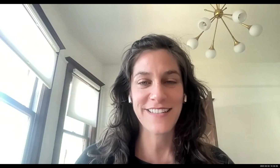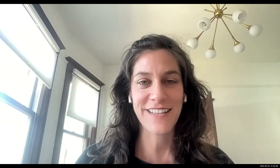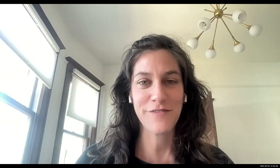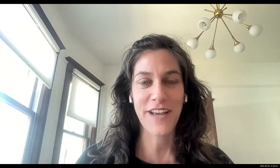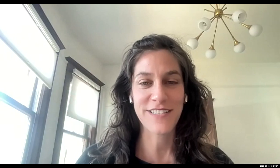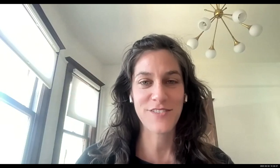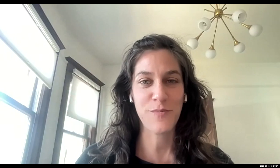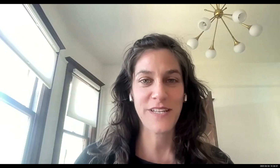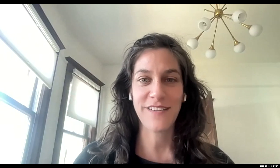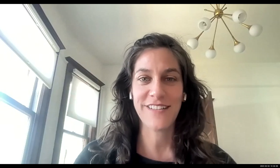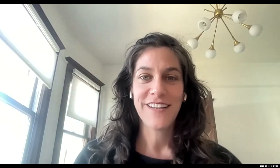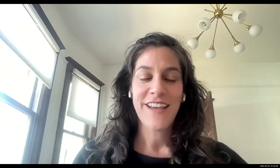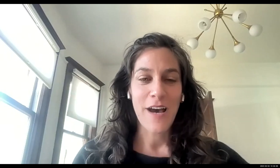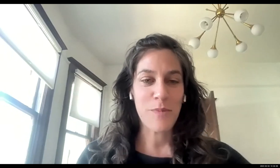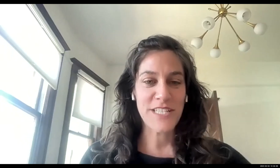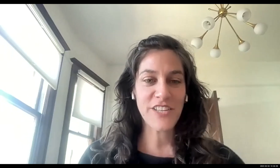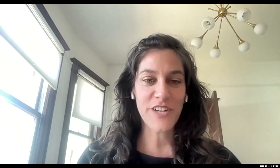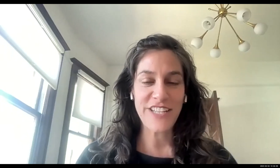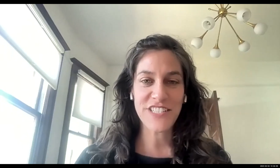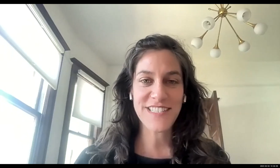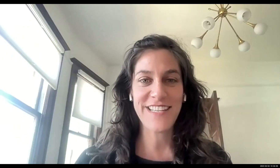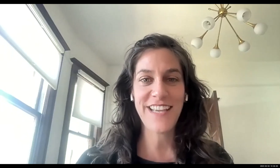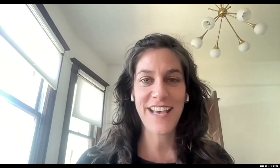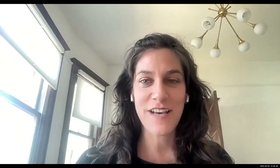and then kind of got to zoom in on a particular agency.